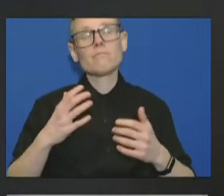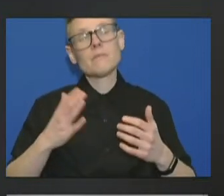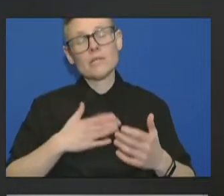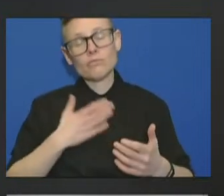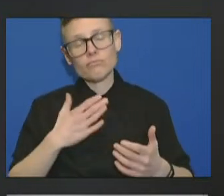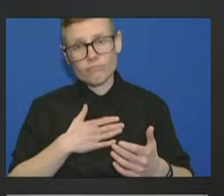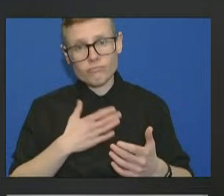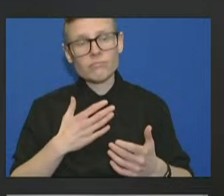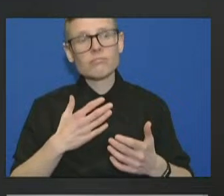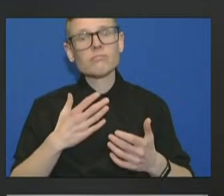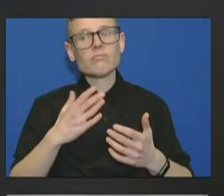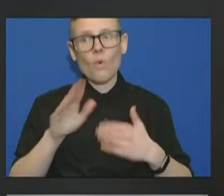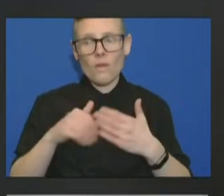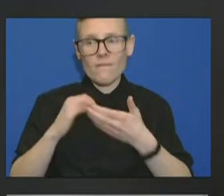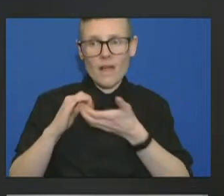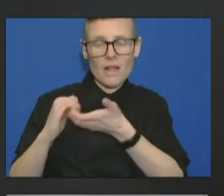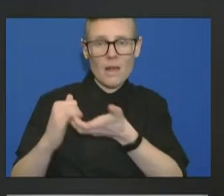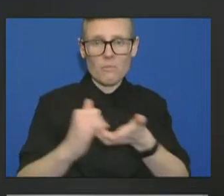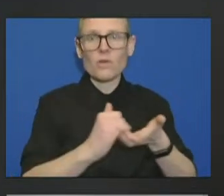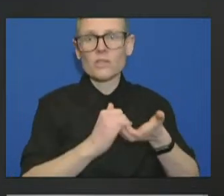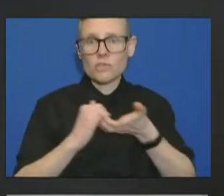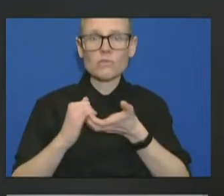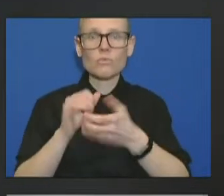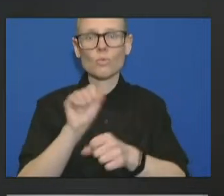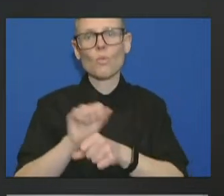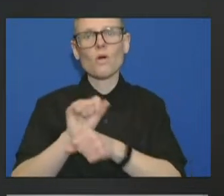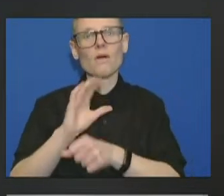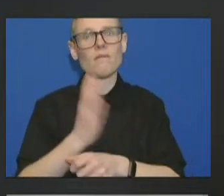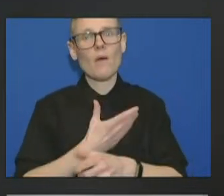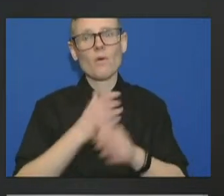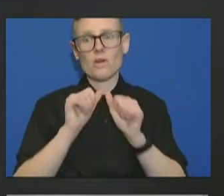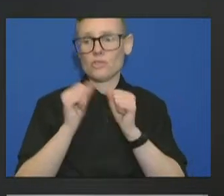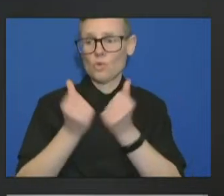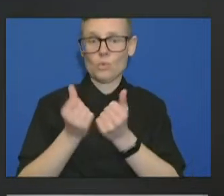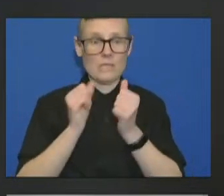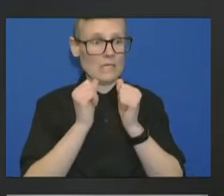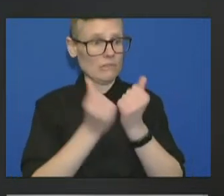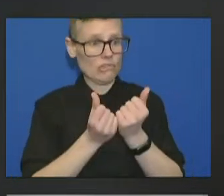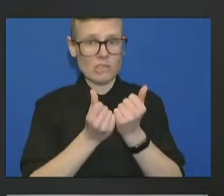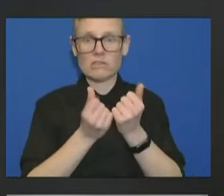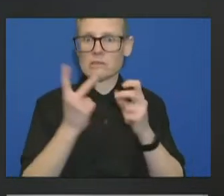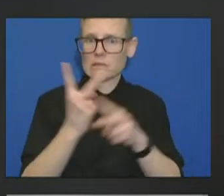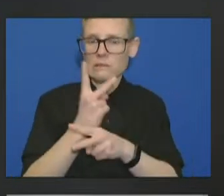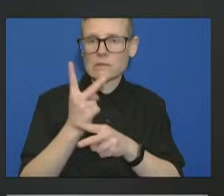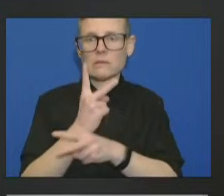next year. I am encouraged by